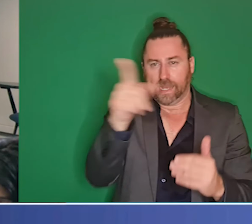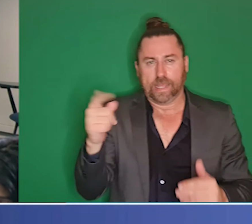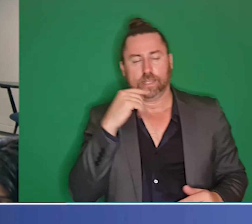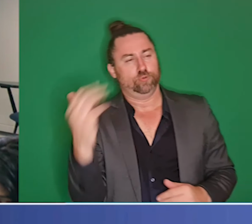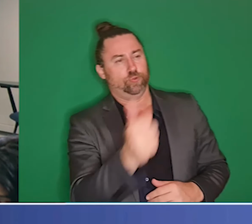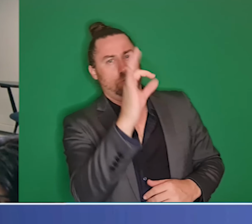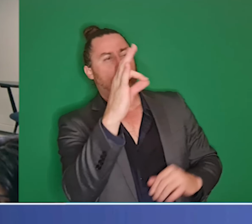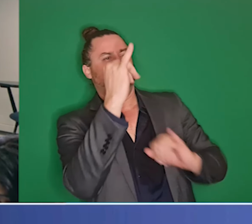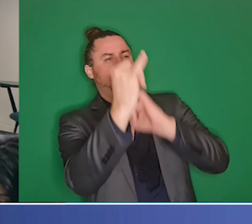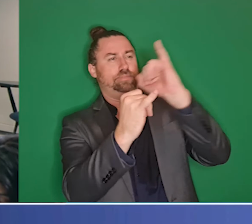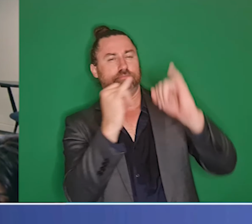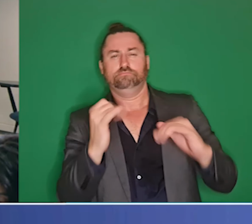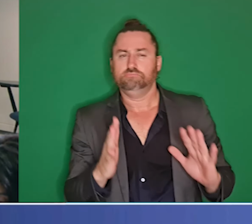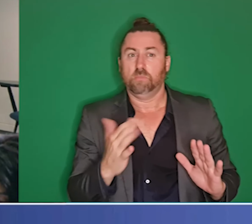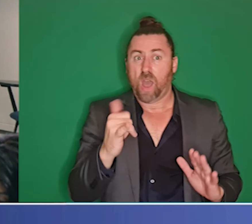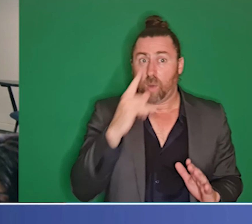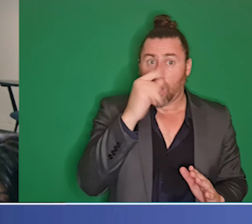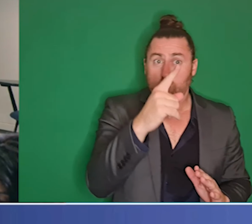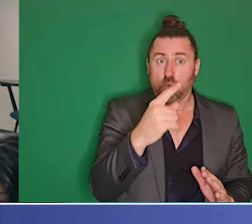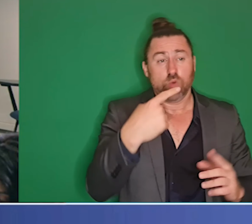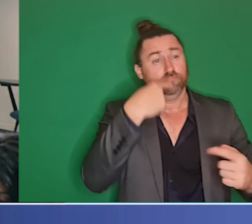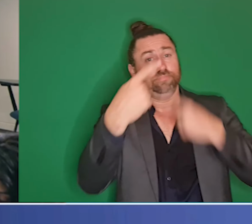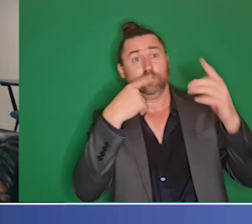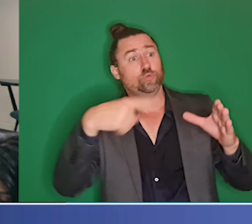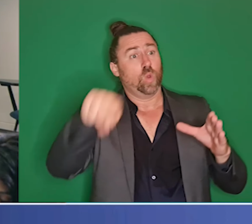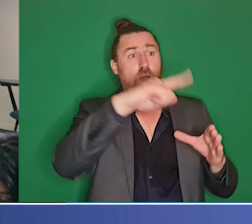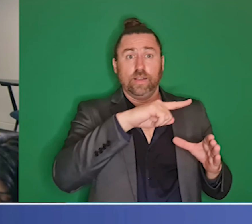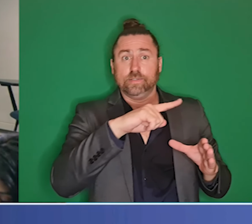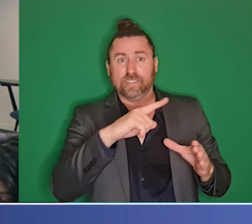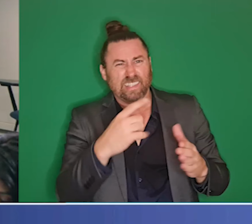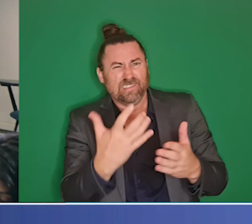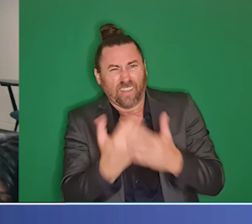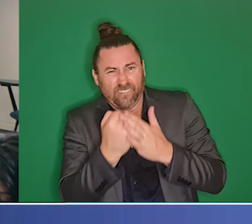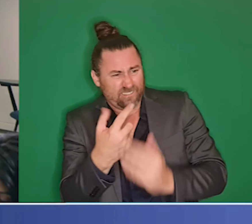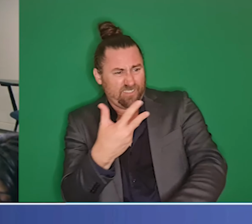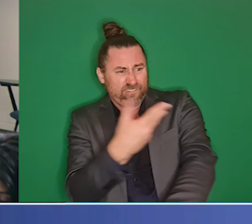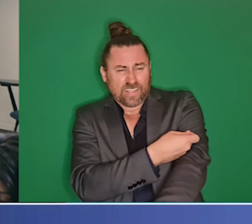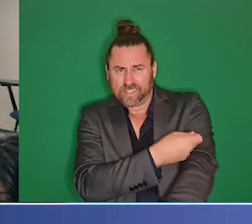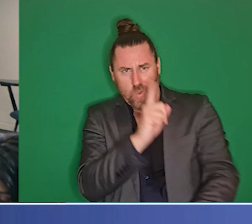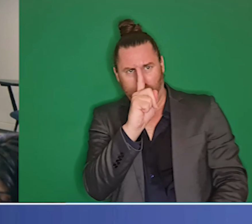Could you, maybe Professor Kelly, remind us of the safety and protection that the vaccines do give to children